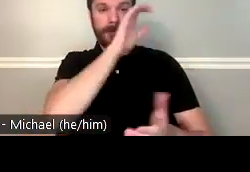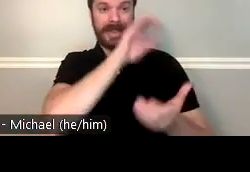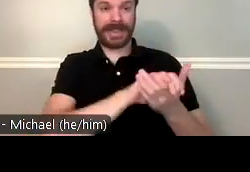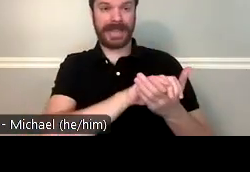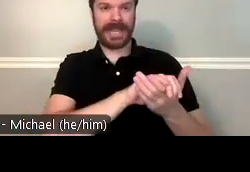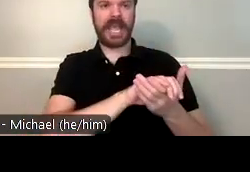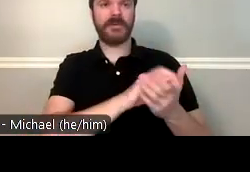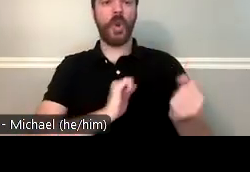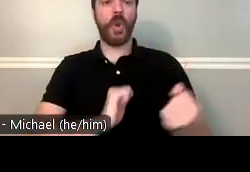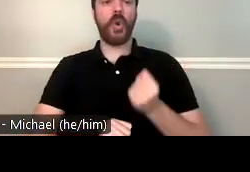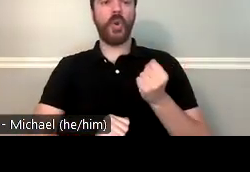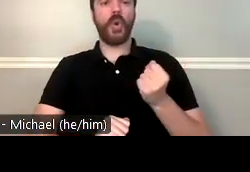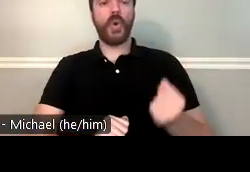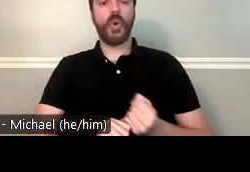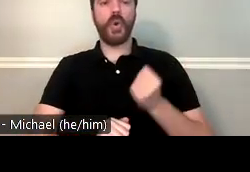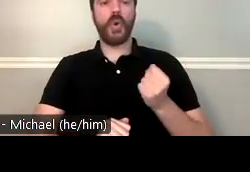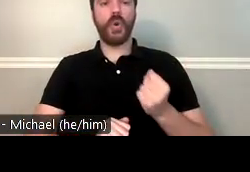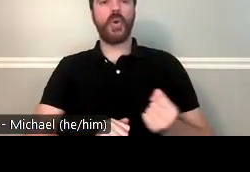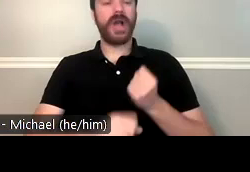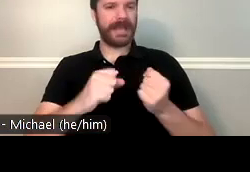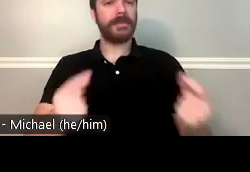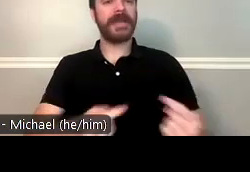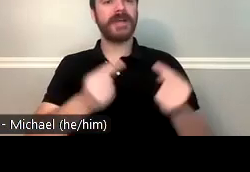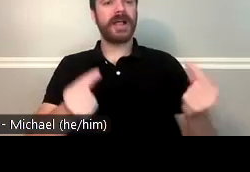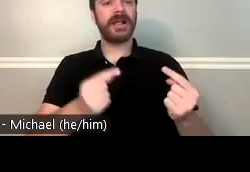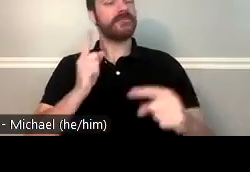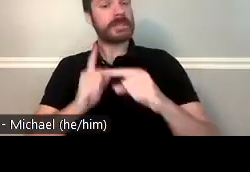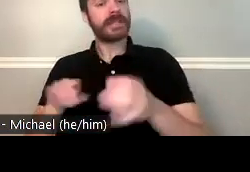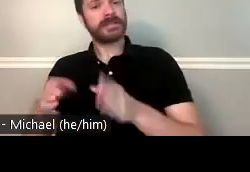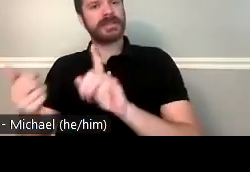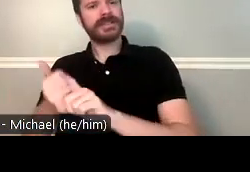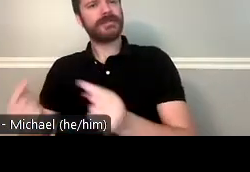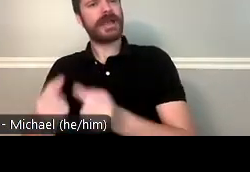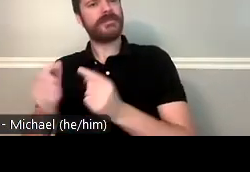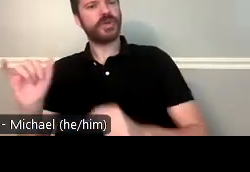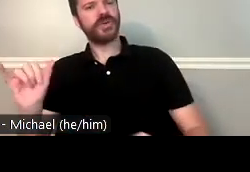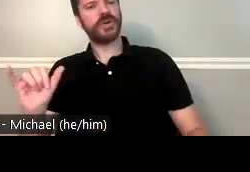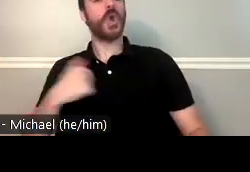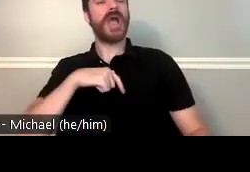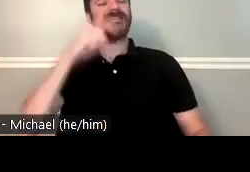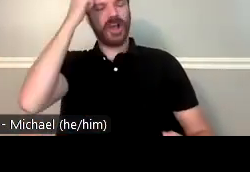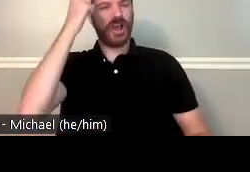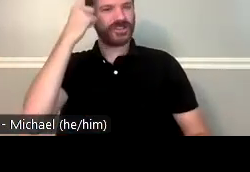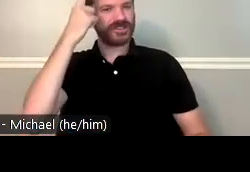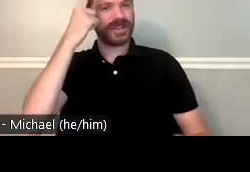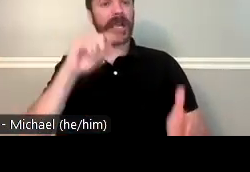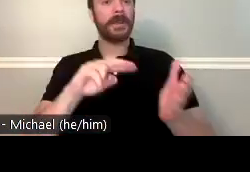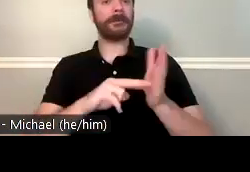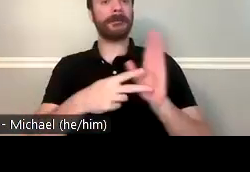as well as the death itself and so we need to understand the their meaning making around how